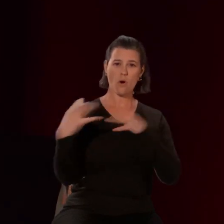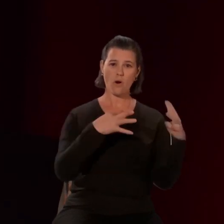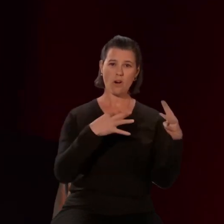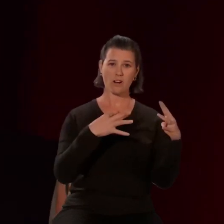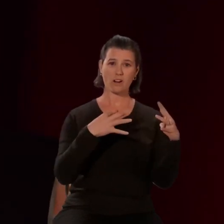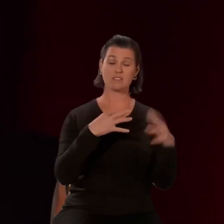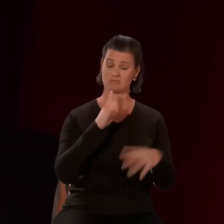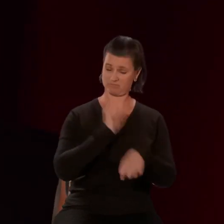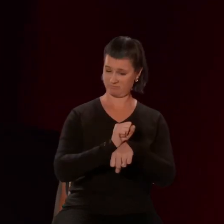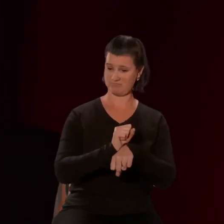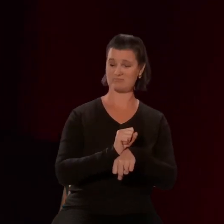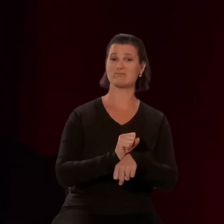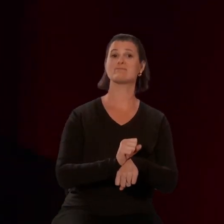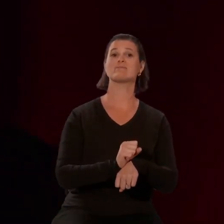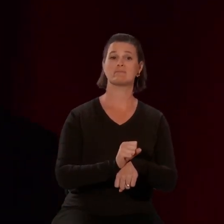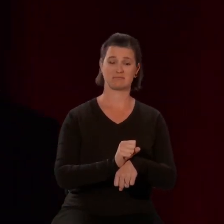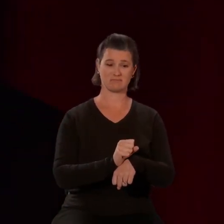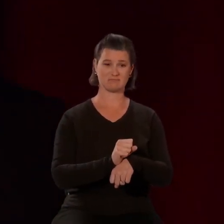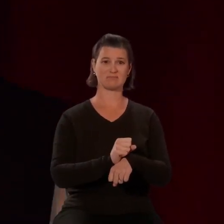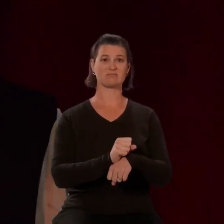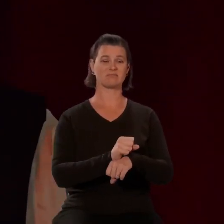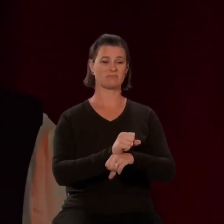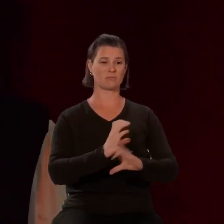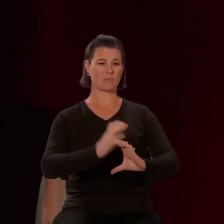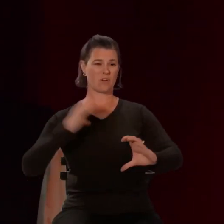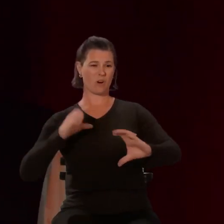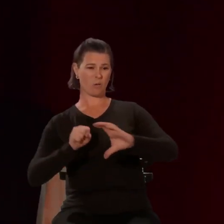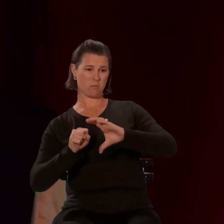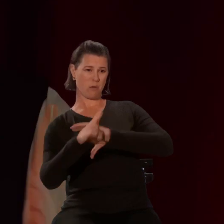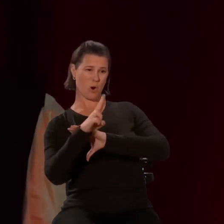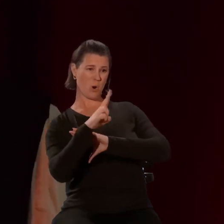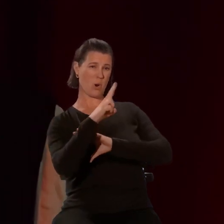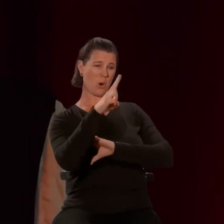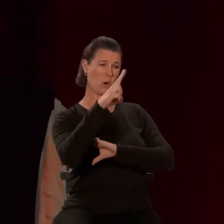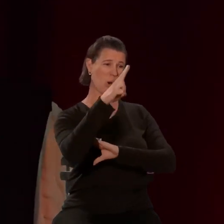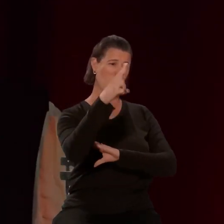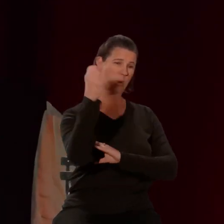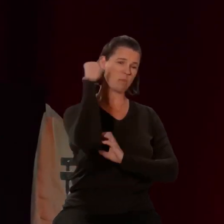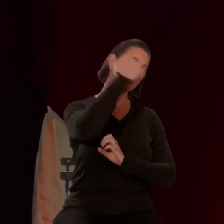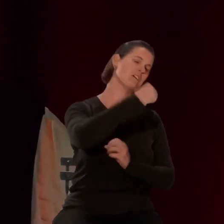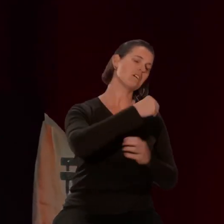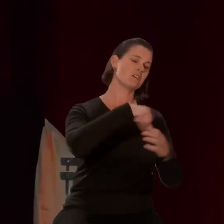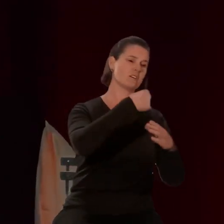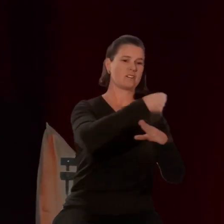Really. Got blown clean off by a cannonball. Yee-ow! (chuckling)